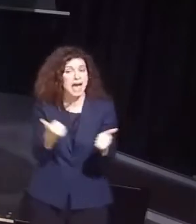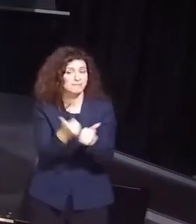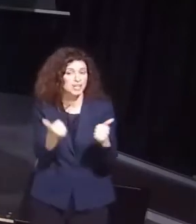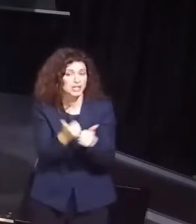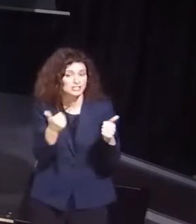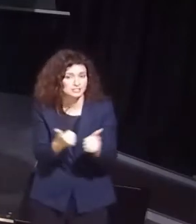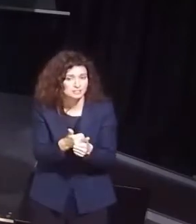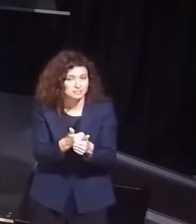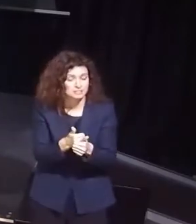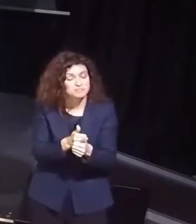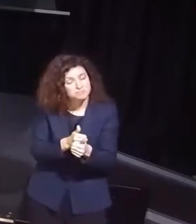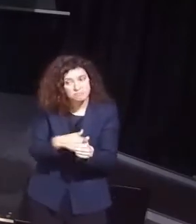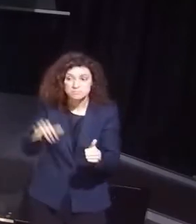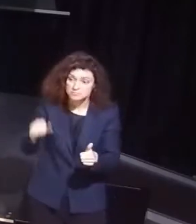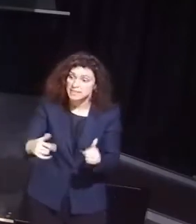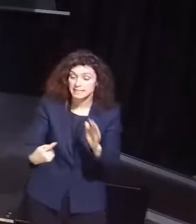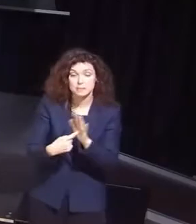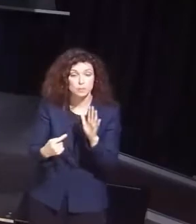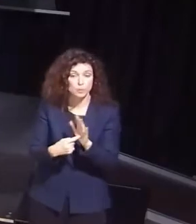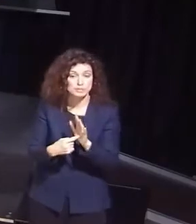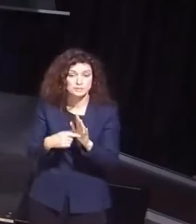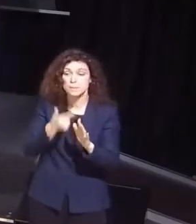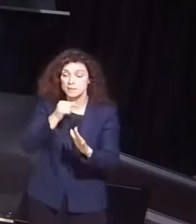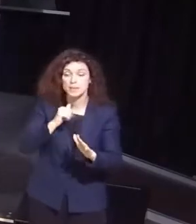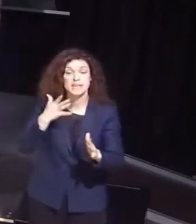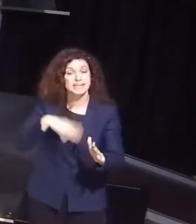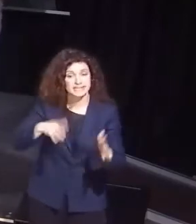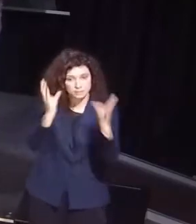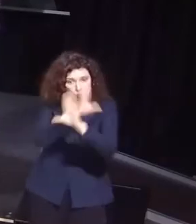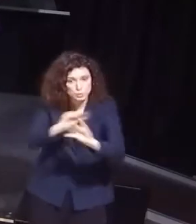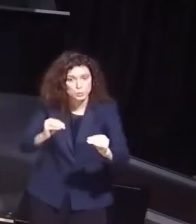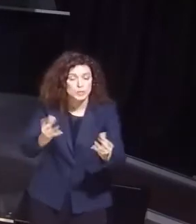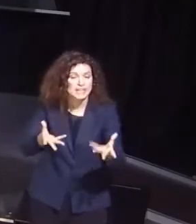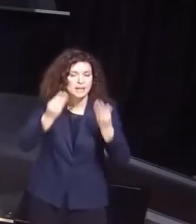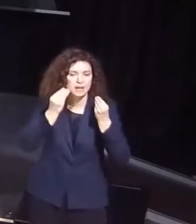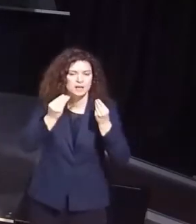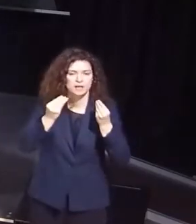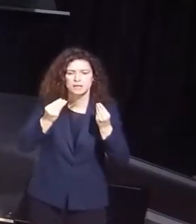And because people need to hear that. But the role of an ally is a lot more than that.